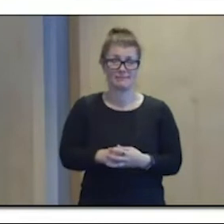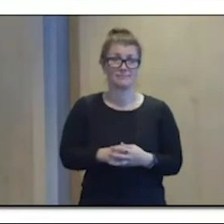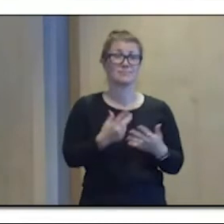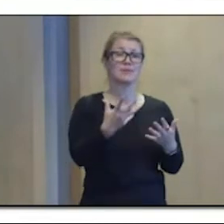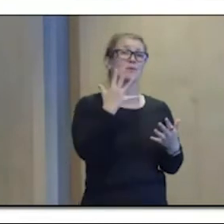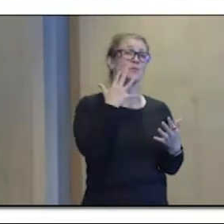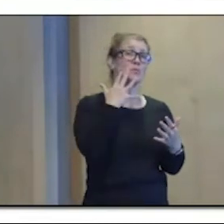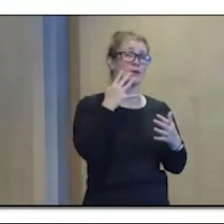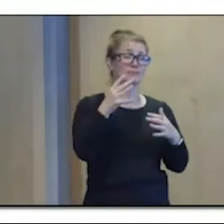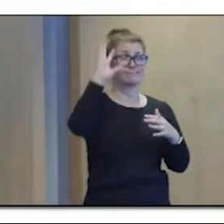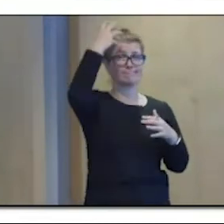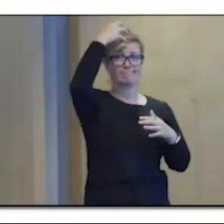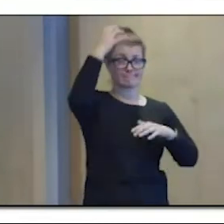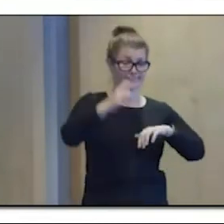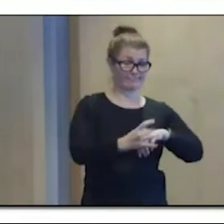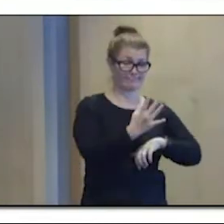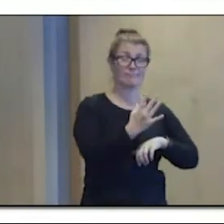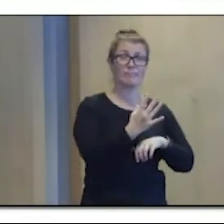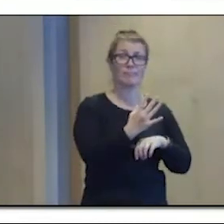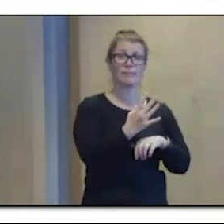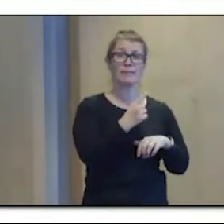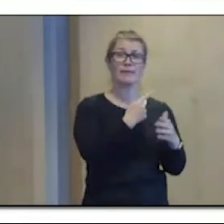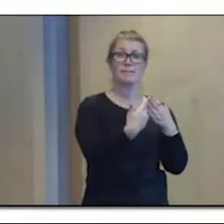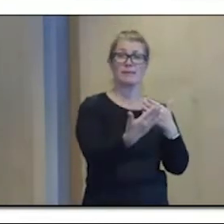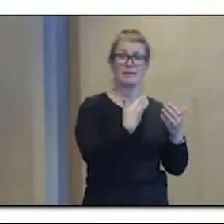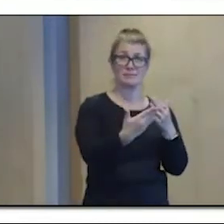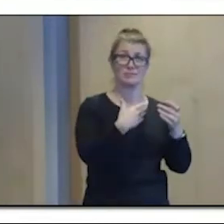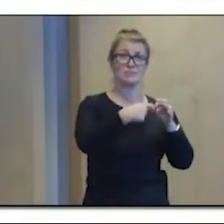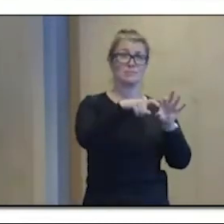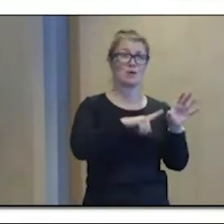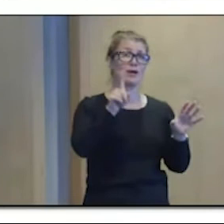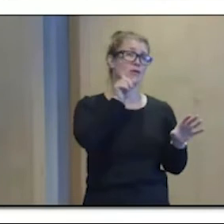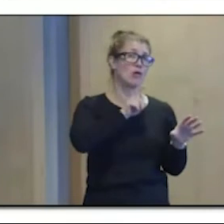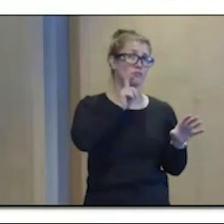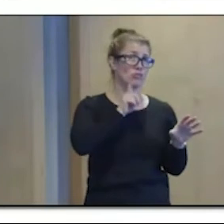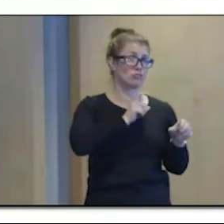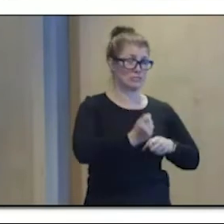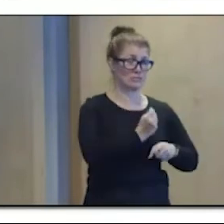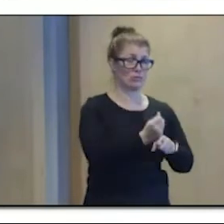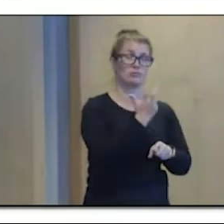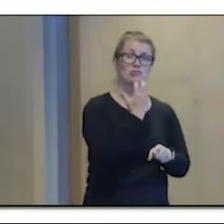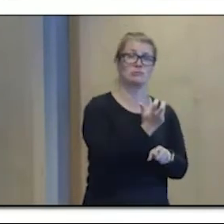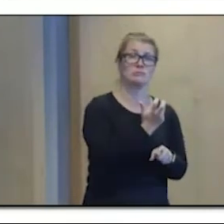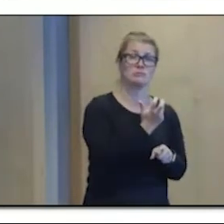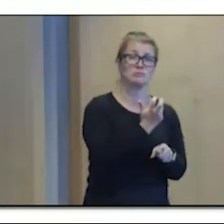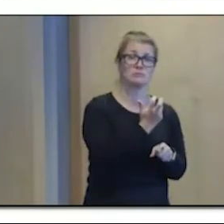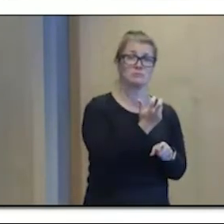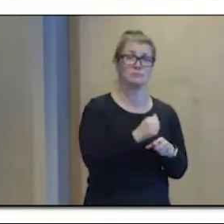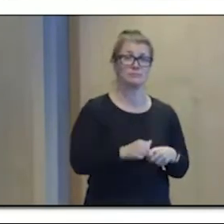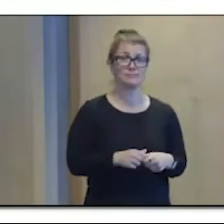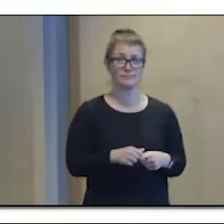they were managed by the UK's hydro generation fleet which was only just over three megawatts